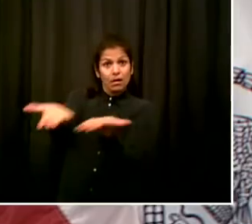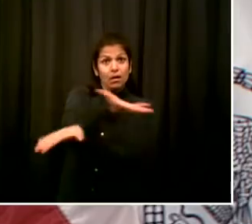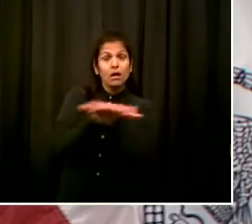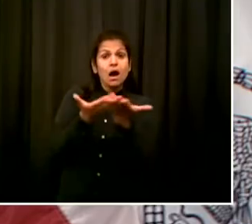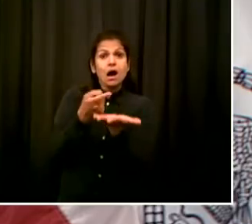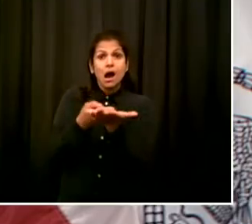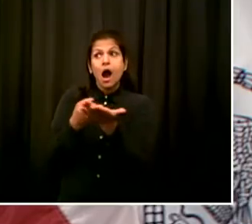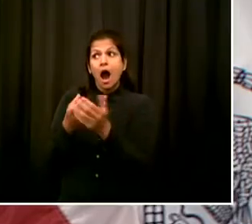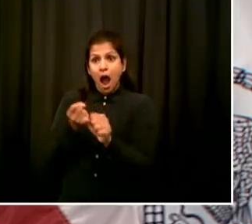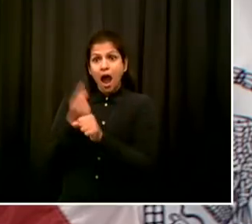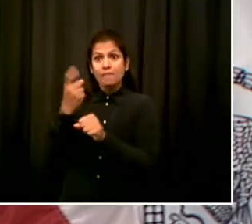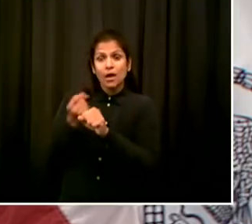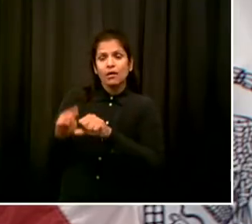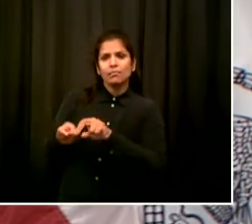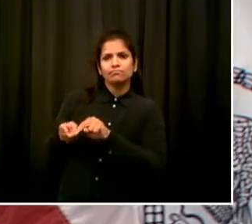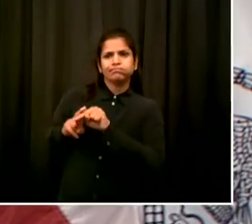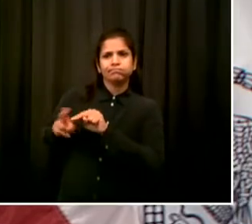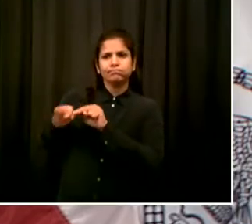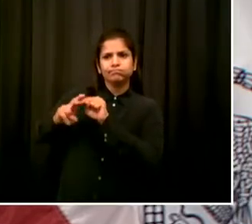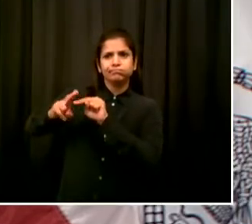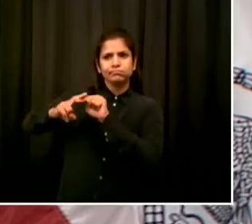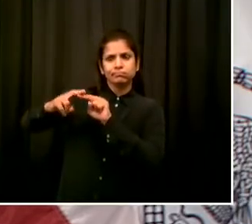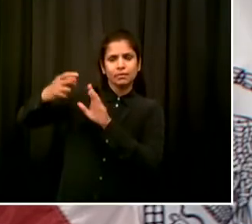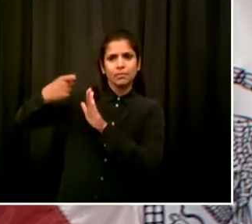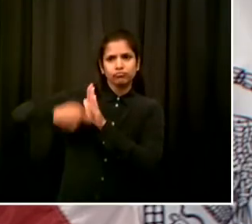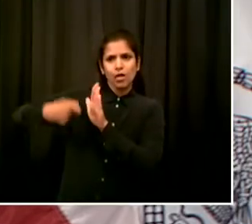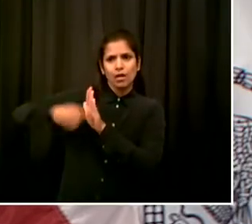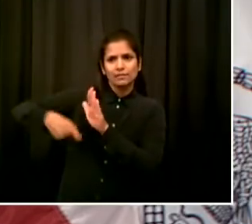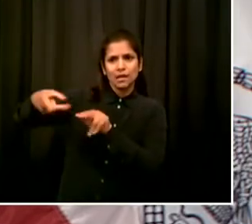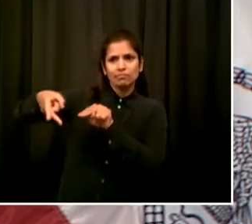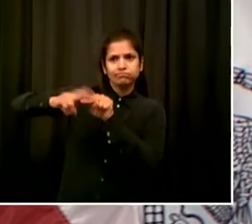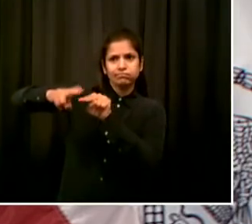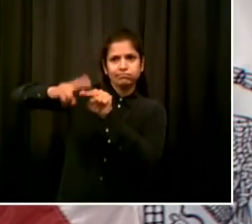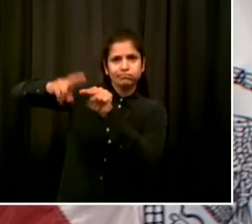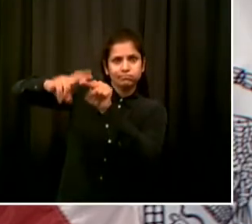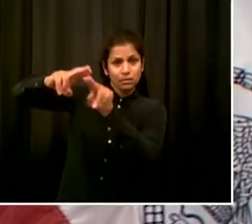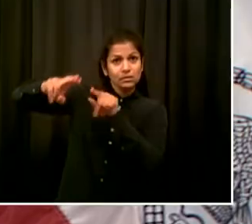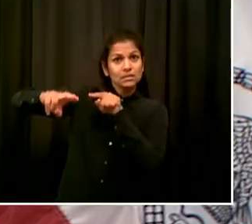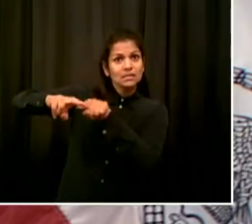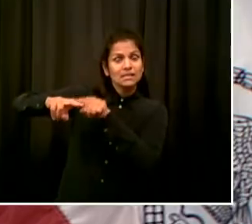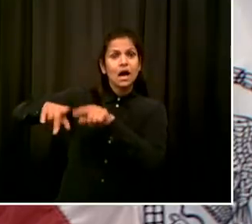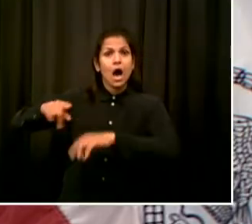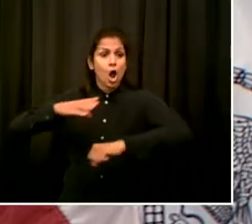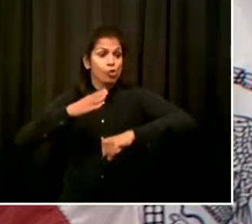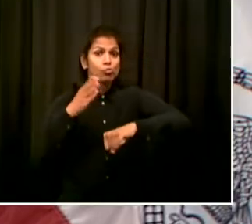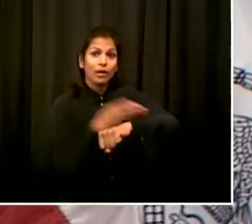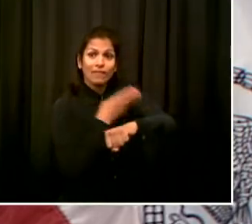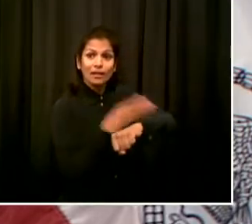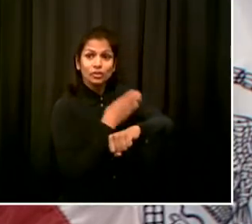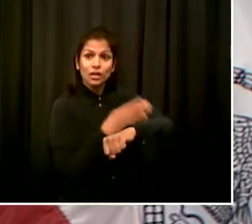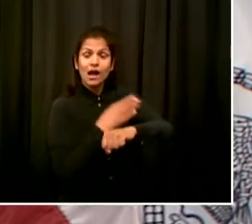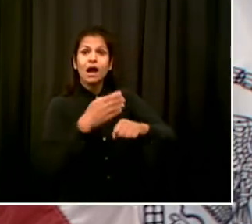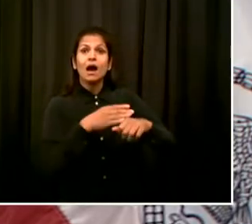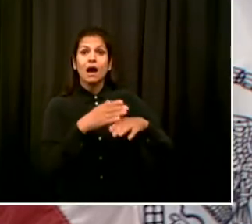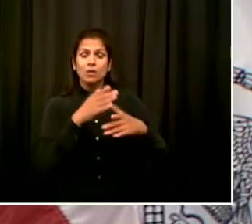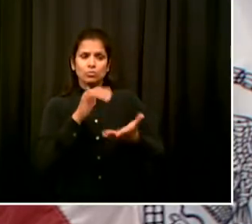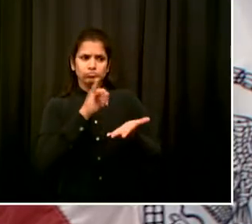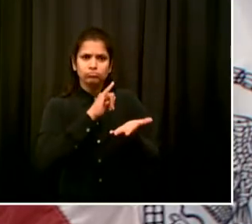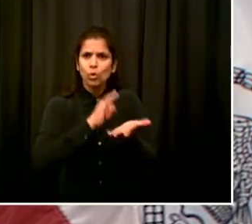THE MOST IN THE HISTORY OF NEW YORK CITY. THE BUDGET GREW BECAUSE WE HAD SO NMAY IMPORTANT INVESTMENTS TO MA KETO BUILD UP